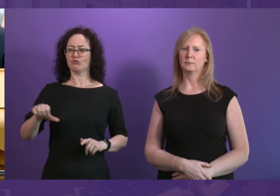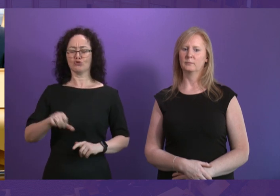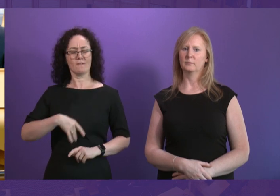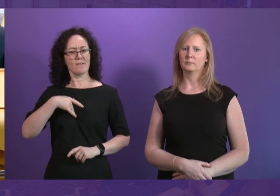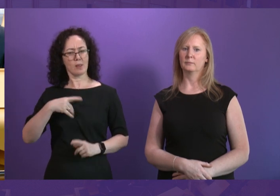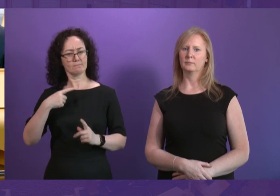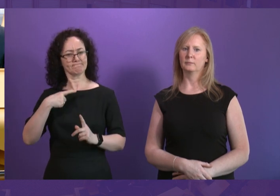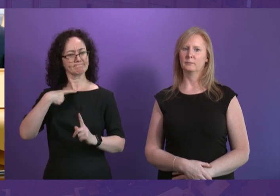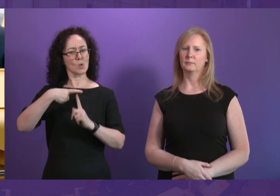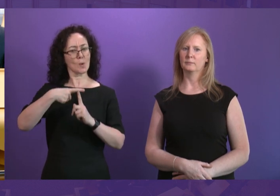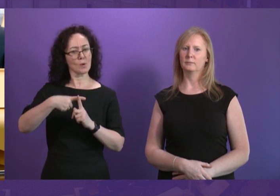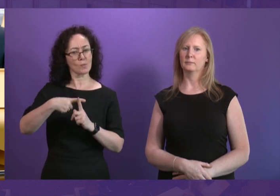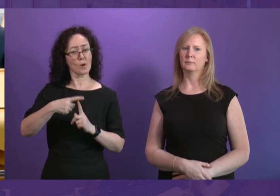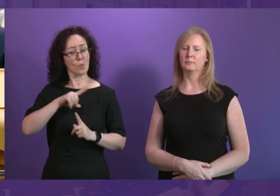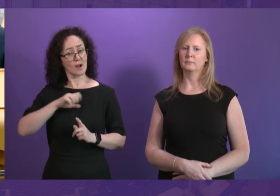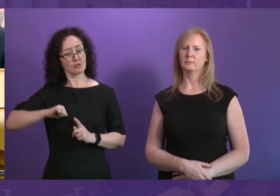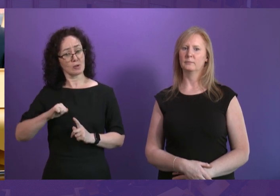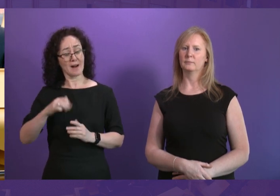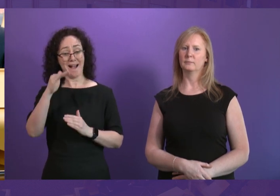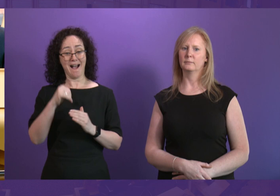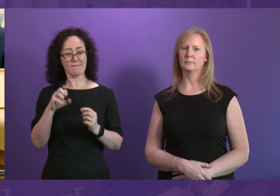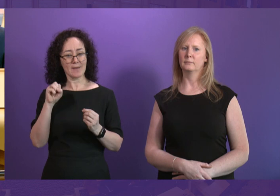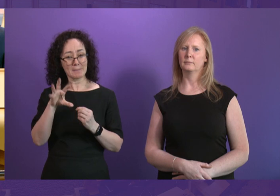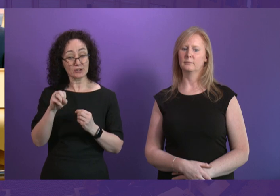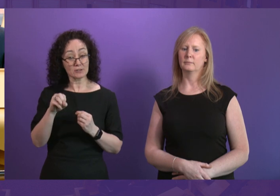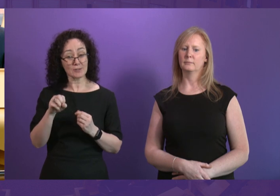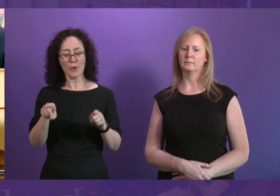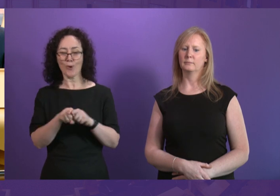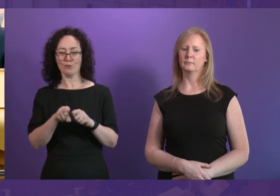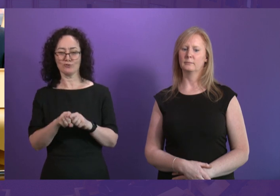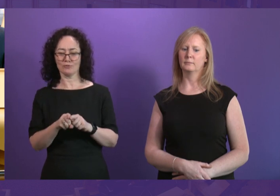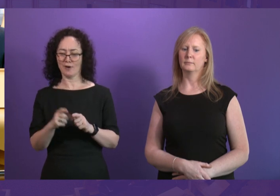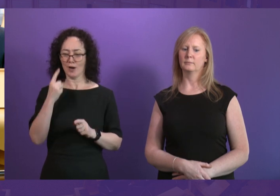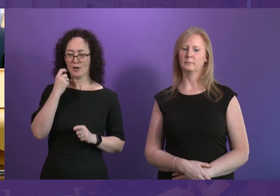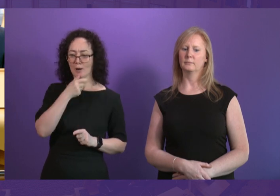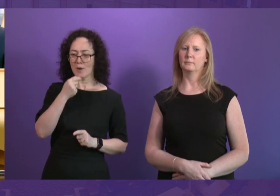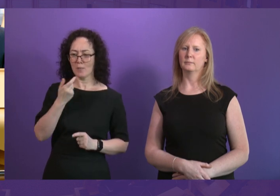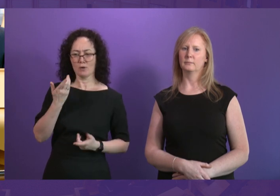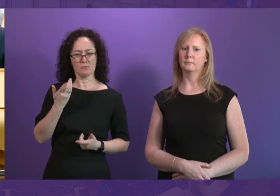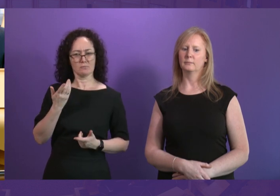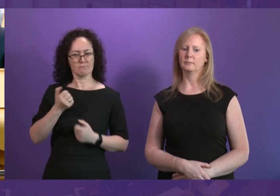our emissions and the actions of young people last week. Given the impact that climate change will have on young people, it is essential that